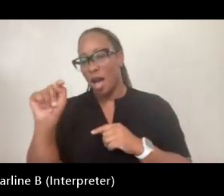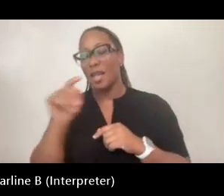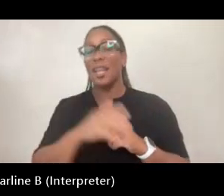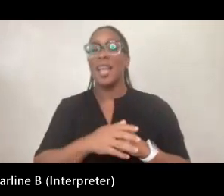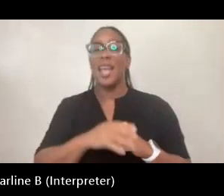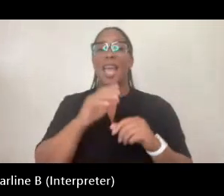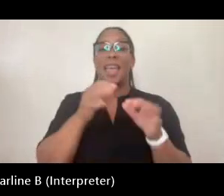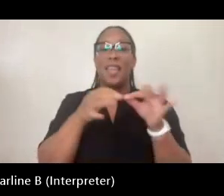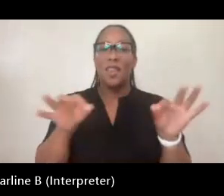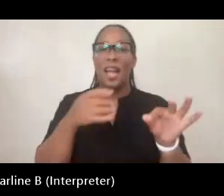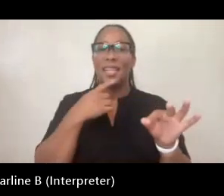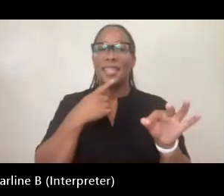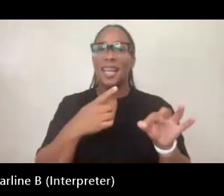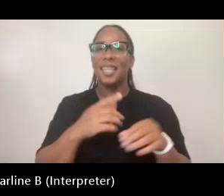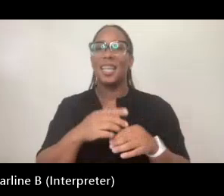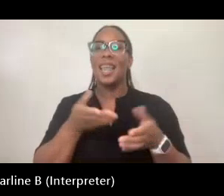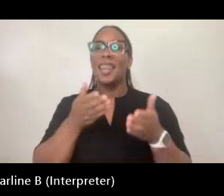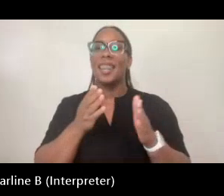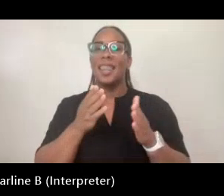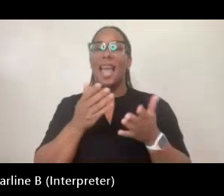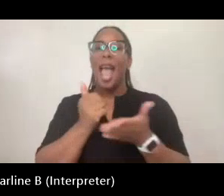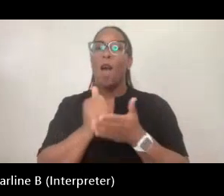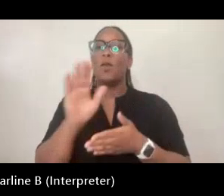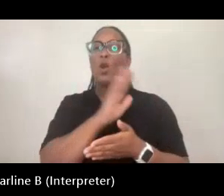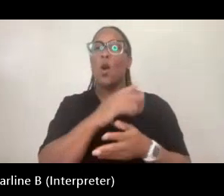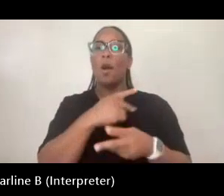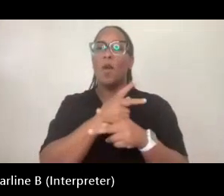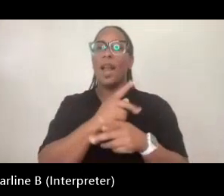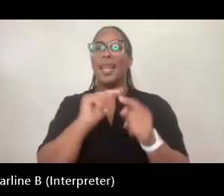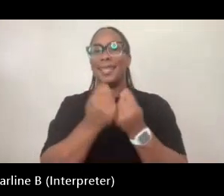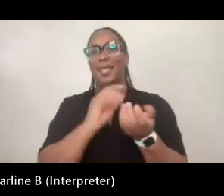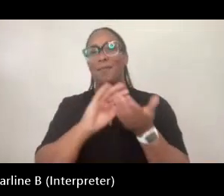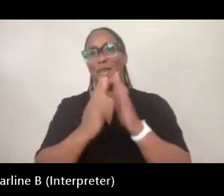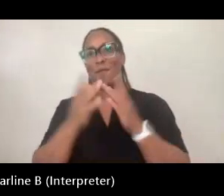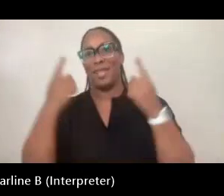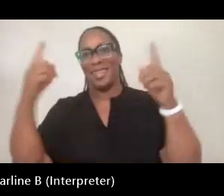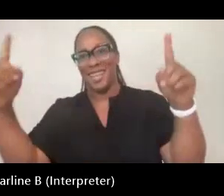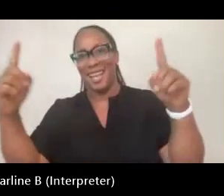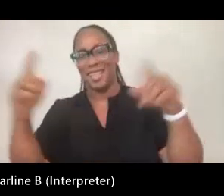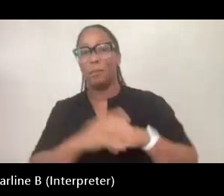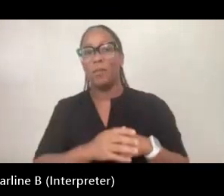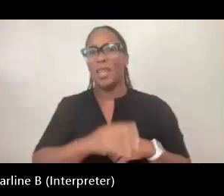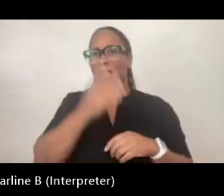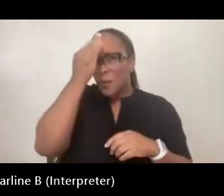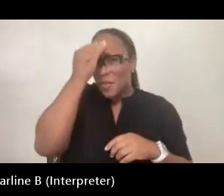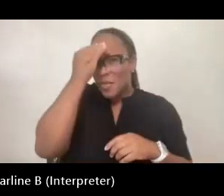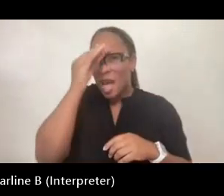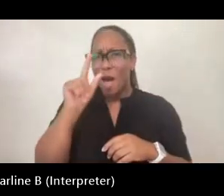let's make your product and team a success. What's important to know is Thoughtbot knows nothing about aging.